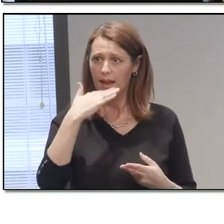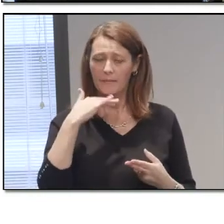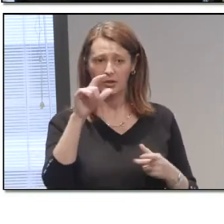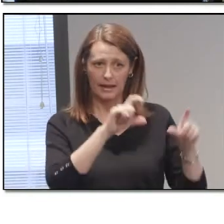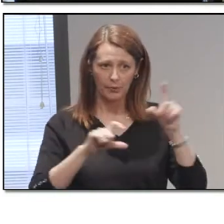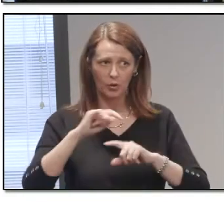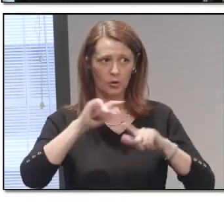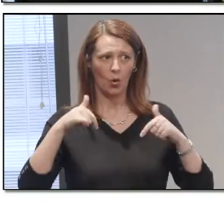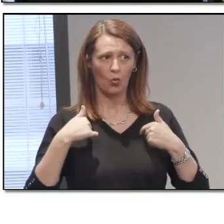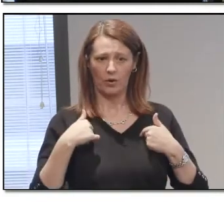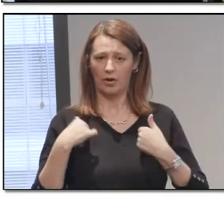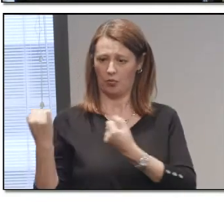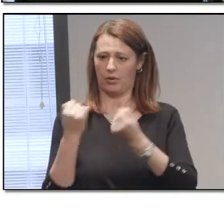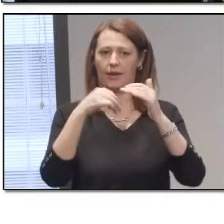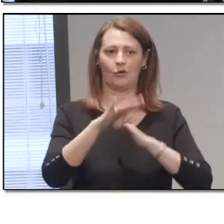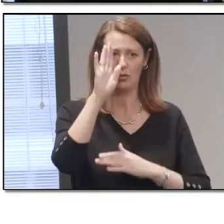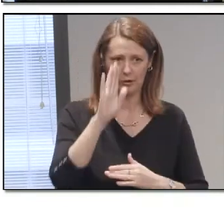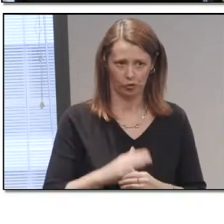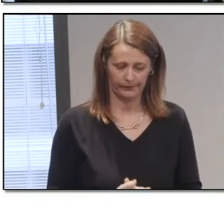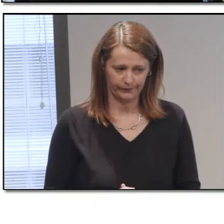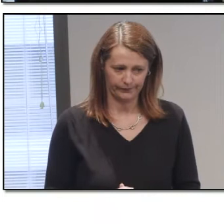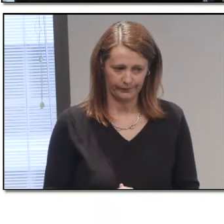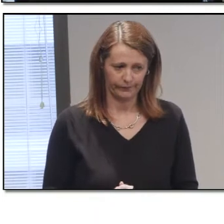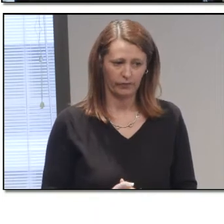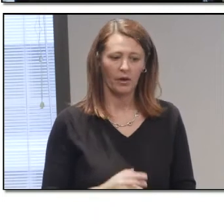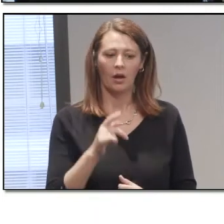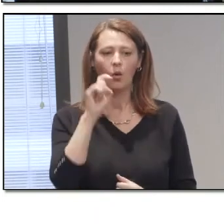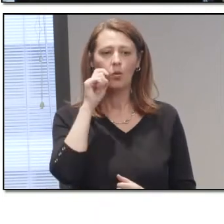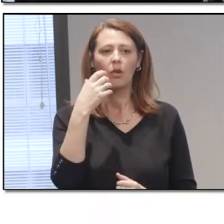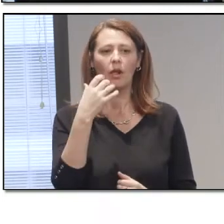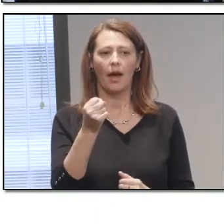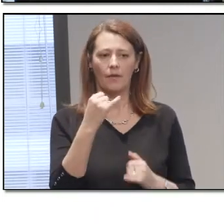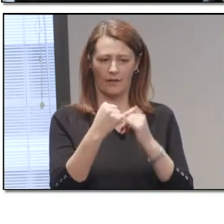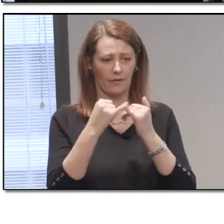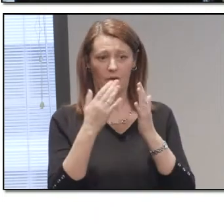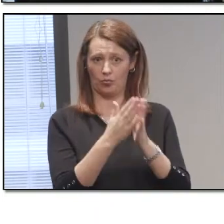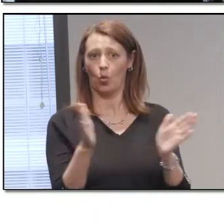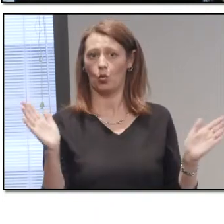we're bringing into the country. They're going to be of a very broad nature, many of them will